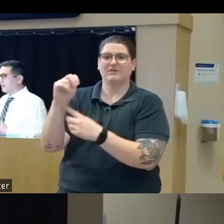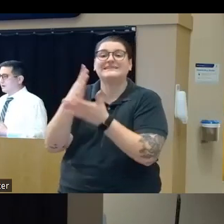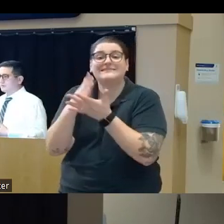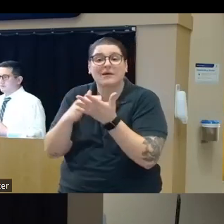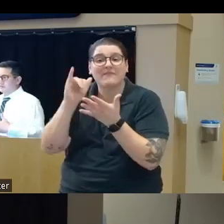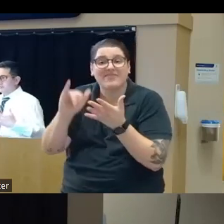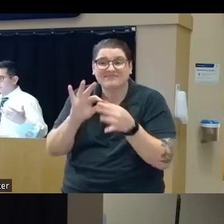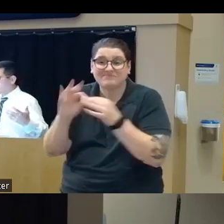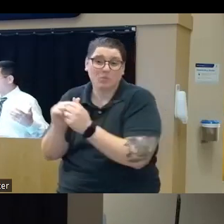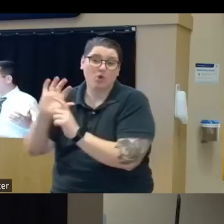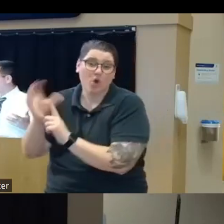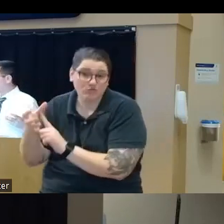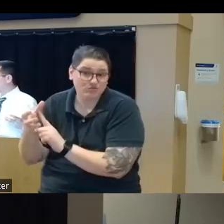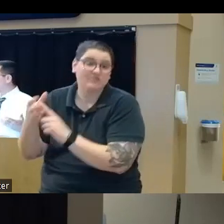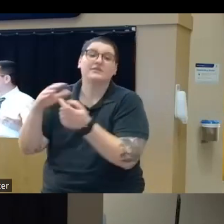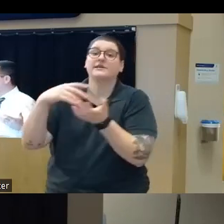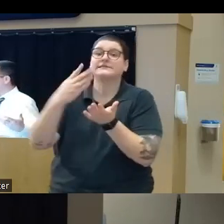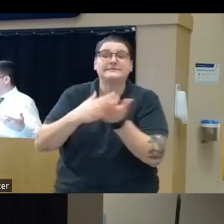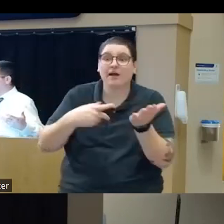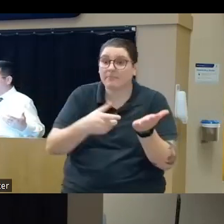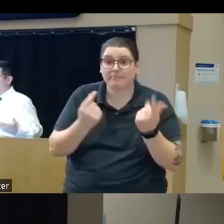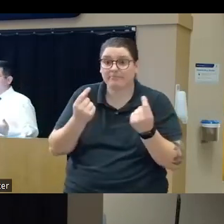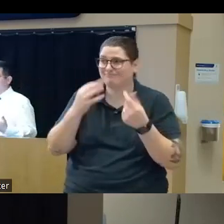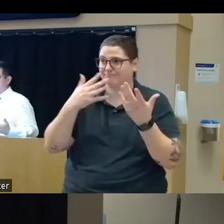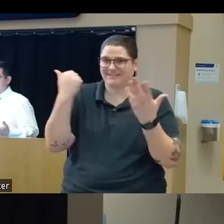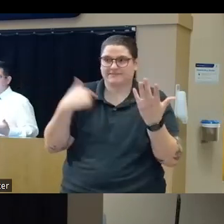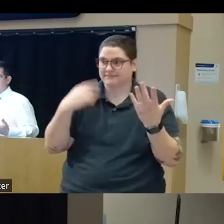some of this is just you know if you don't sleep for a day this is something that can be